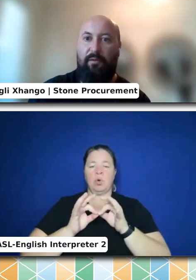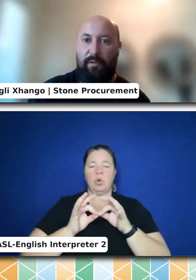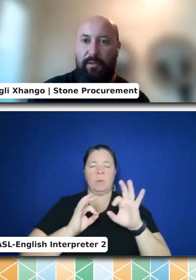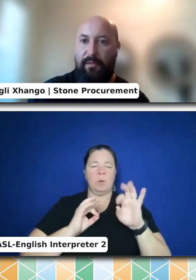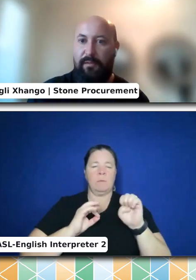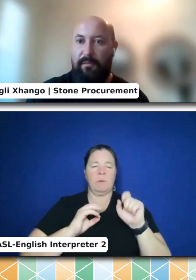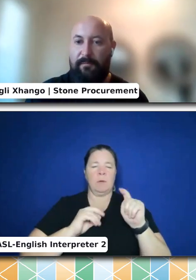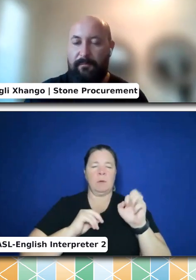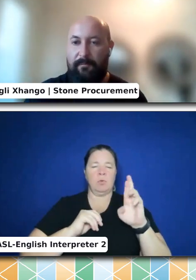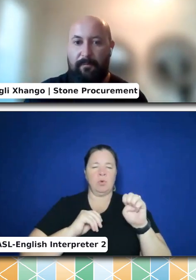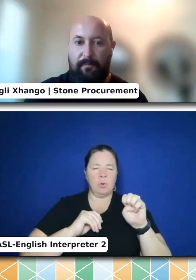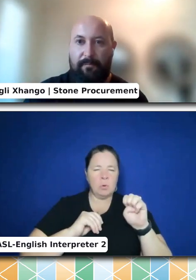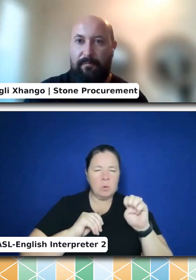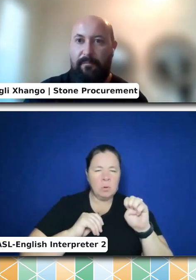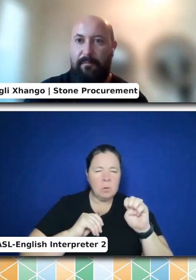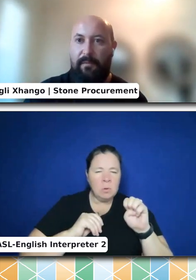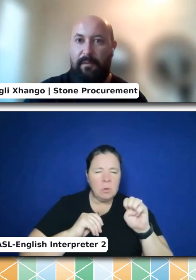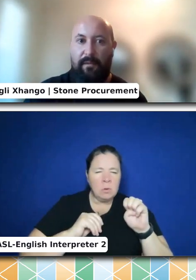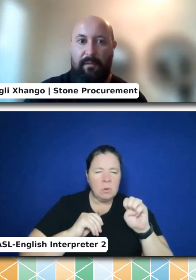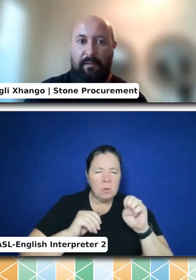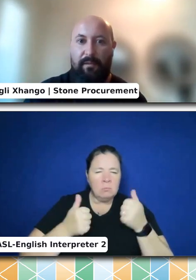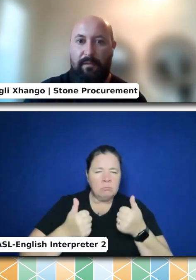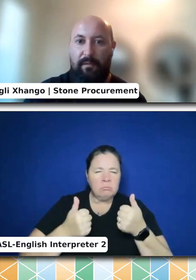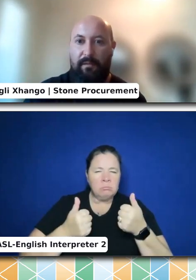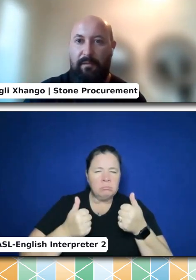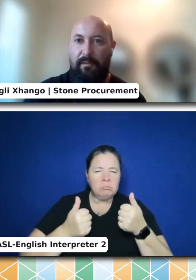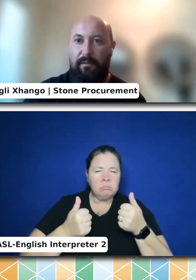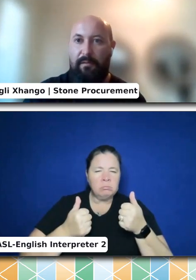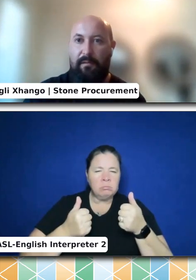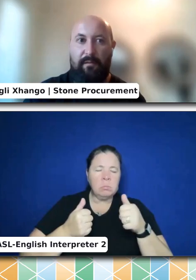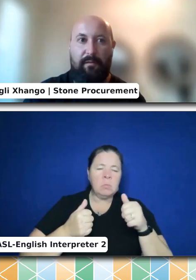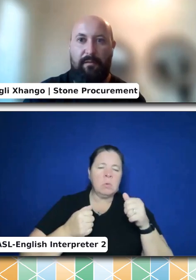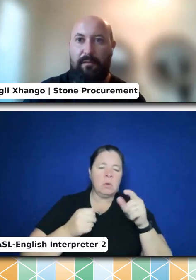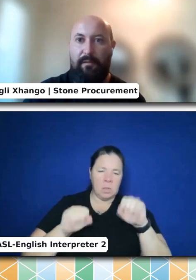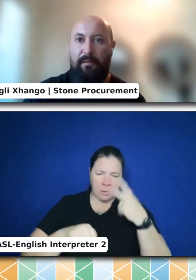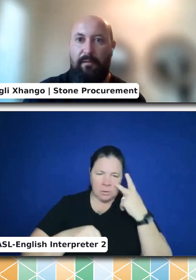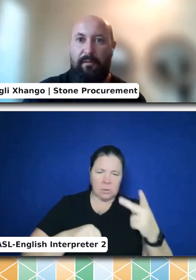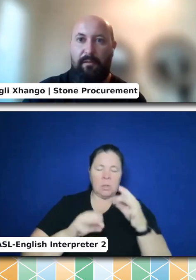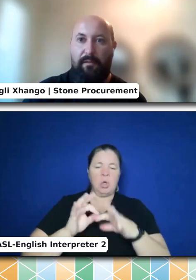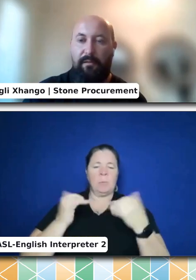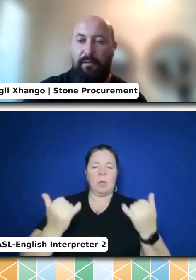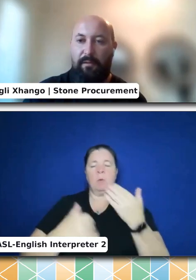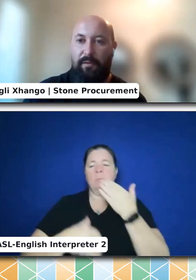And, oh, actually, our, uh, our attendee says they can see the interpreter now. Okay, we're good to go. Thanks so much for that pause.